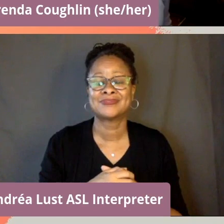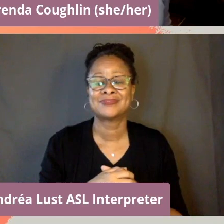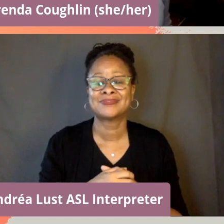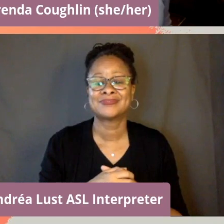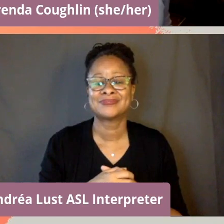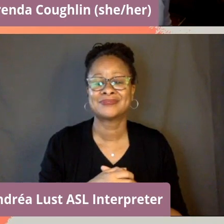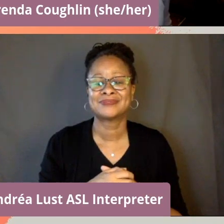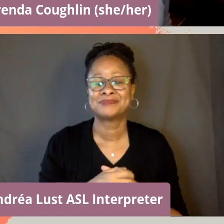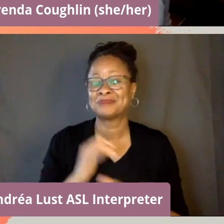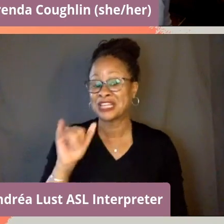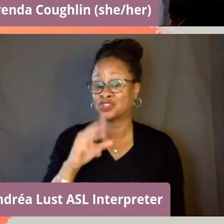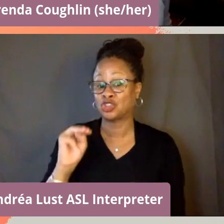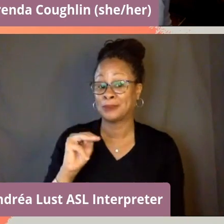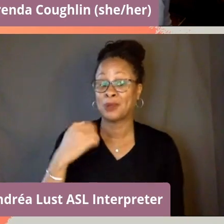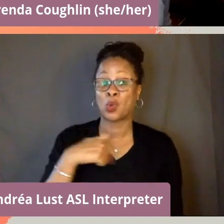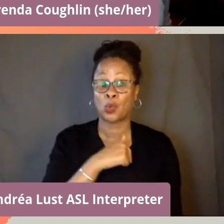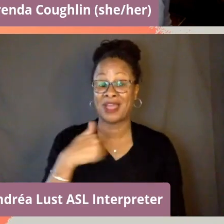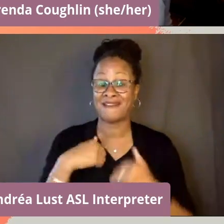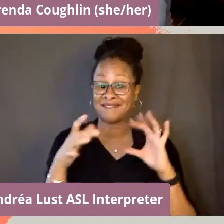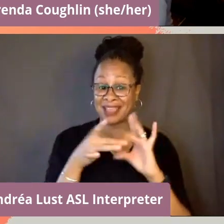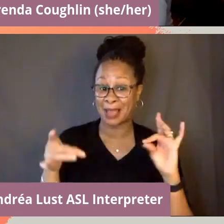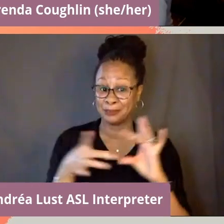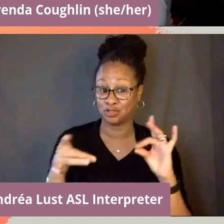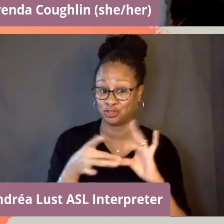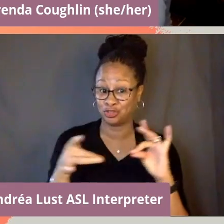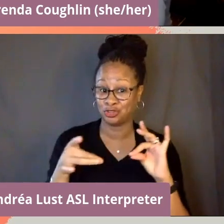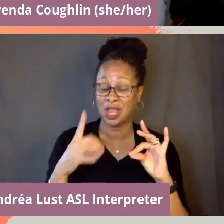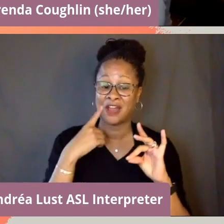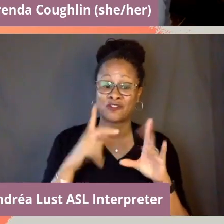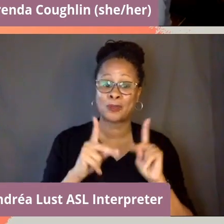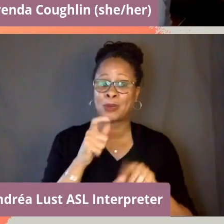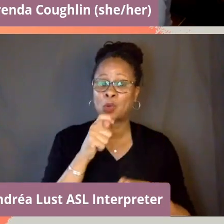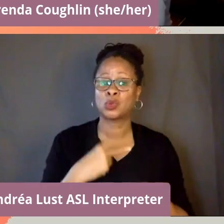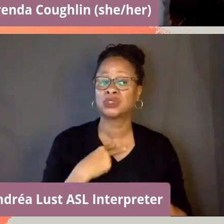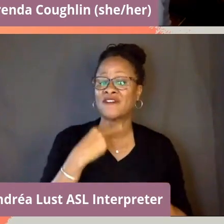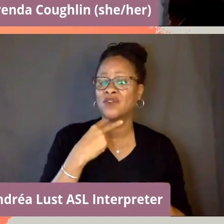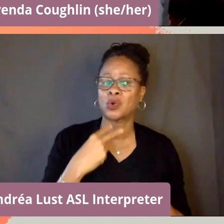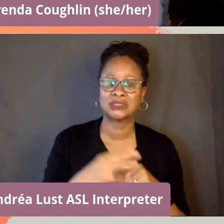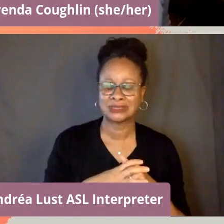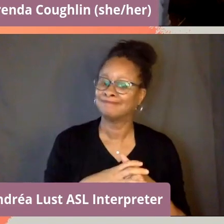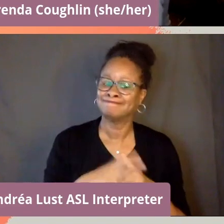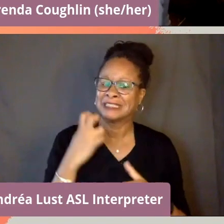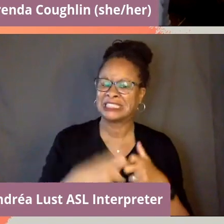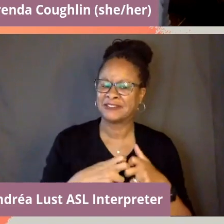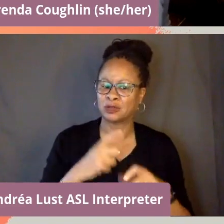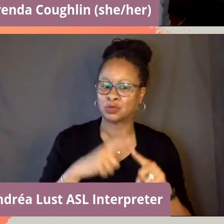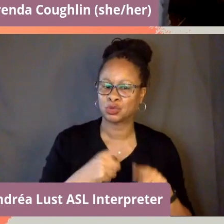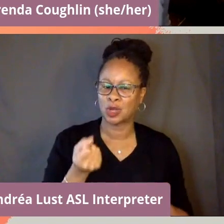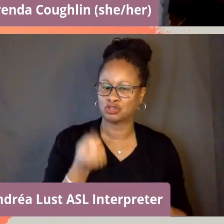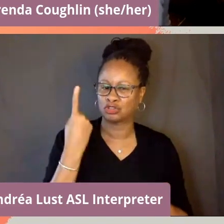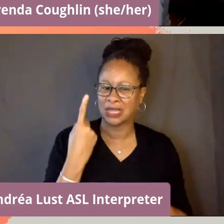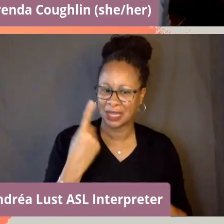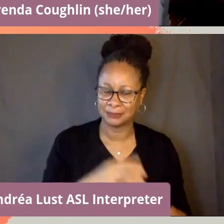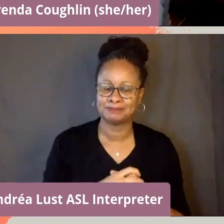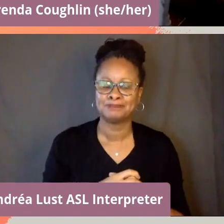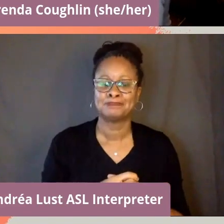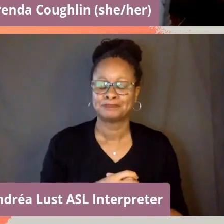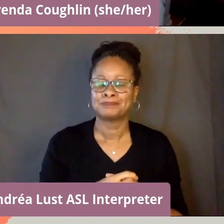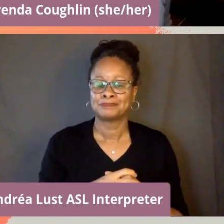We had captioning for people whose voices we were having a hard time to understand, but we